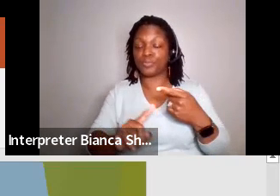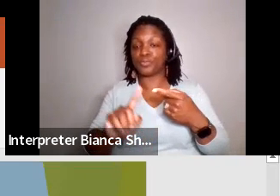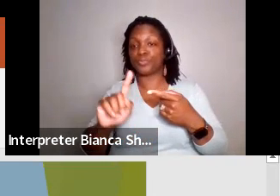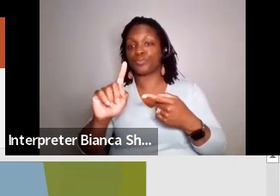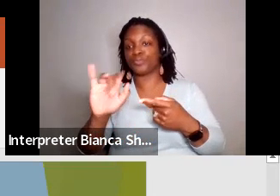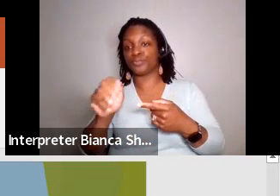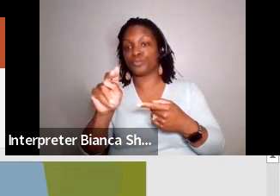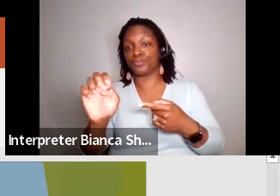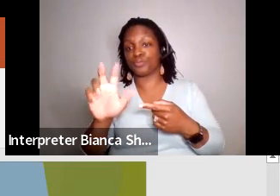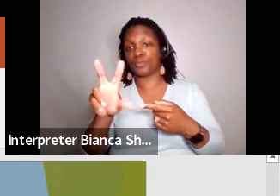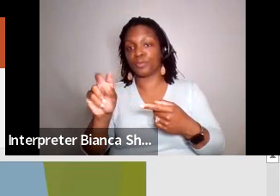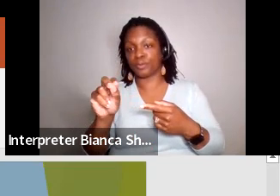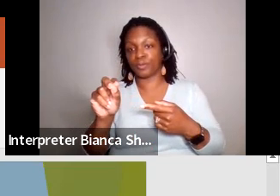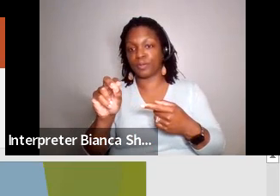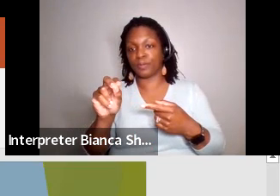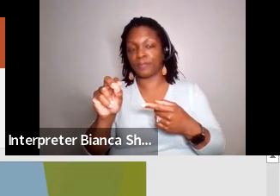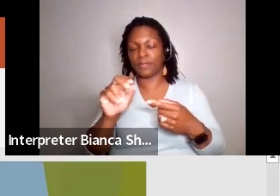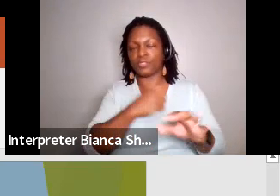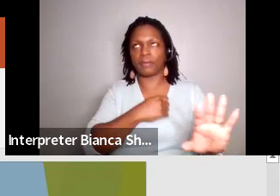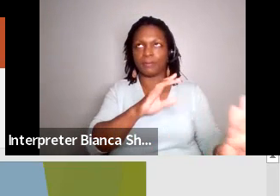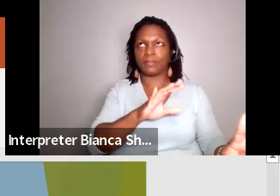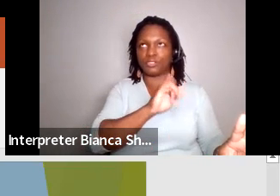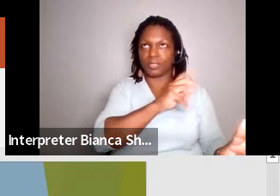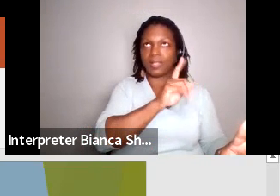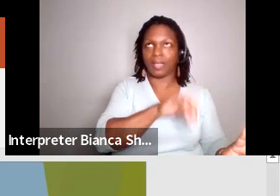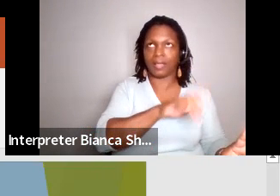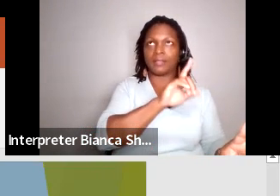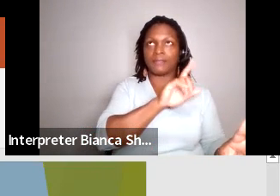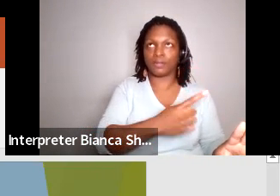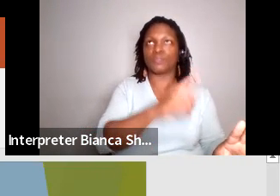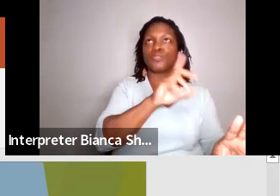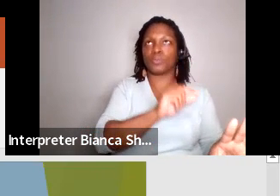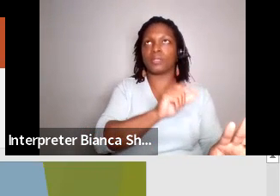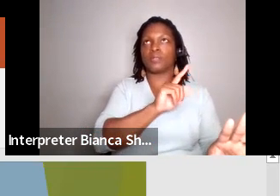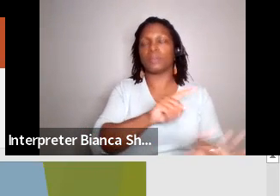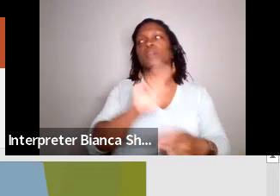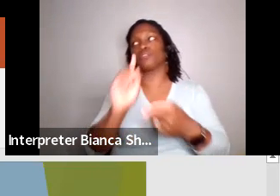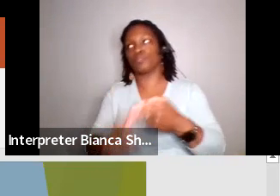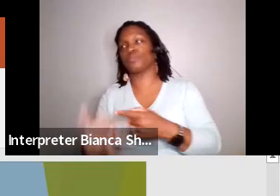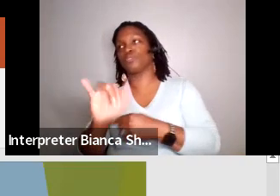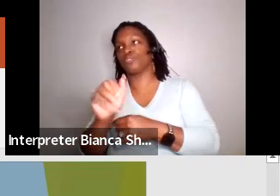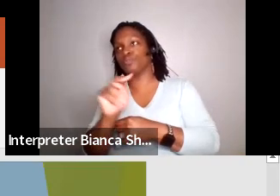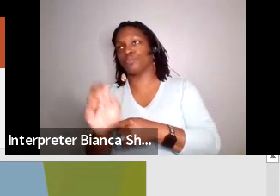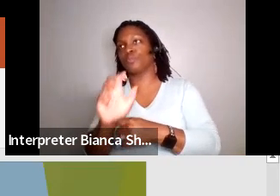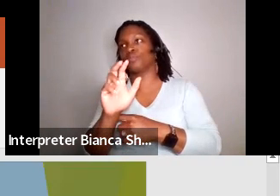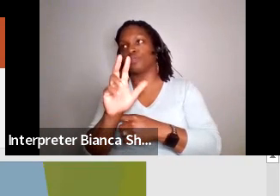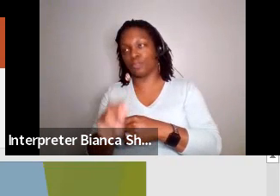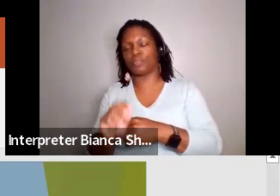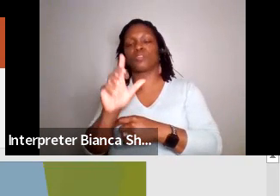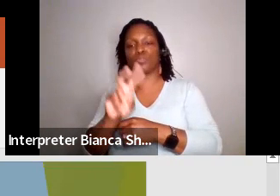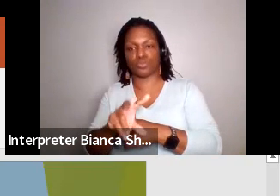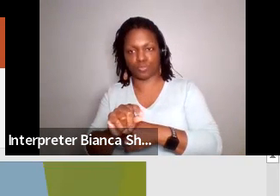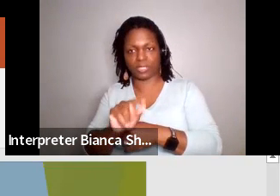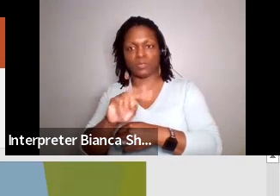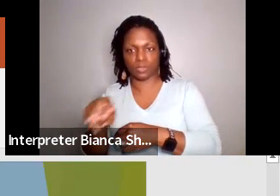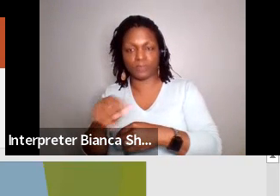thirtieth of i'm sorry july first yeah 2,021 to June the thirtieth of 2022.